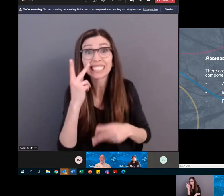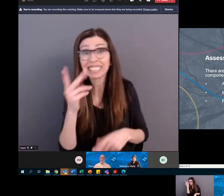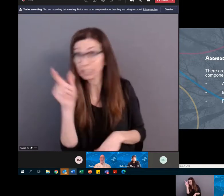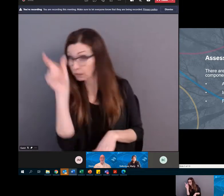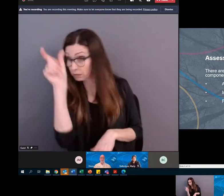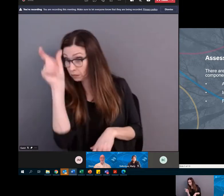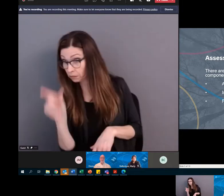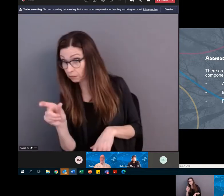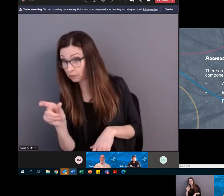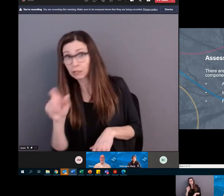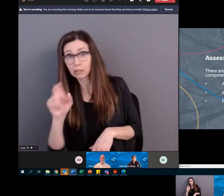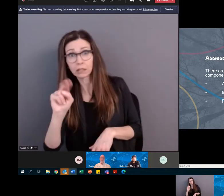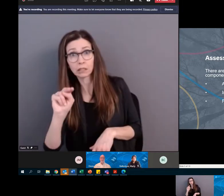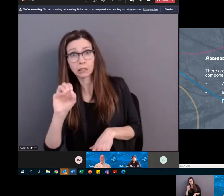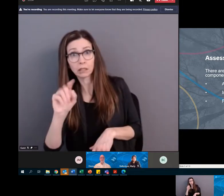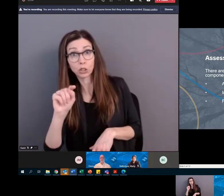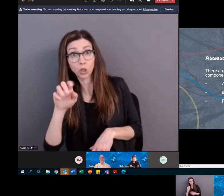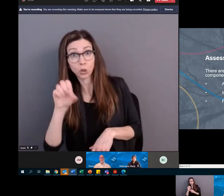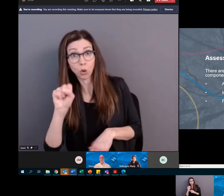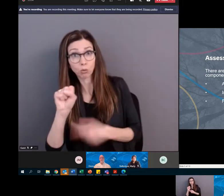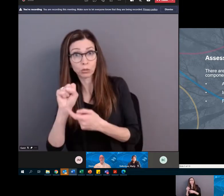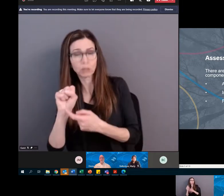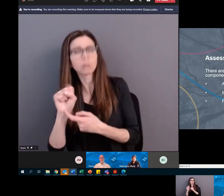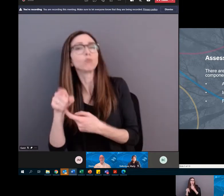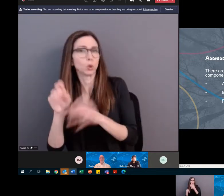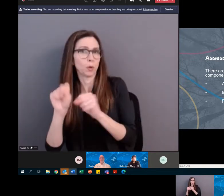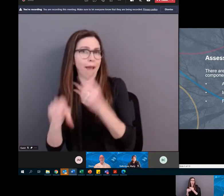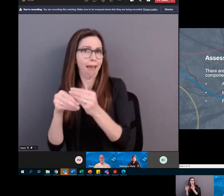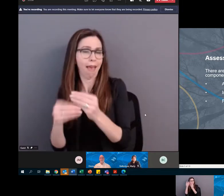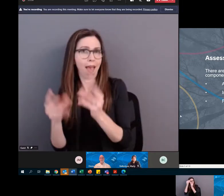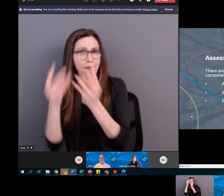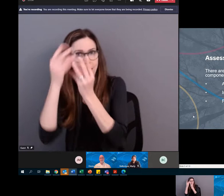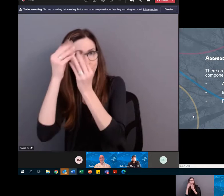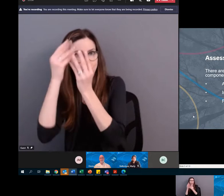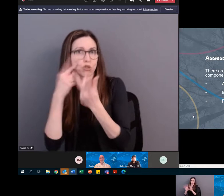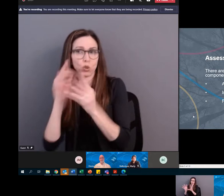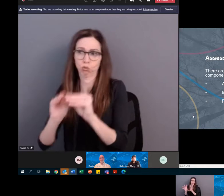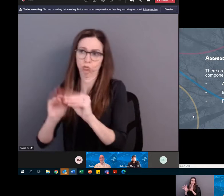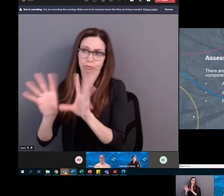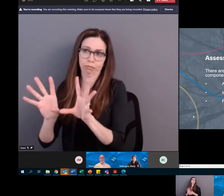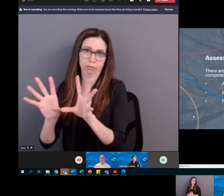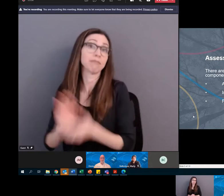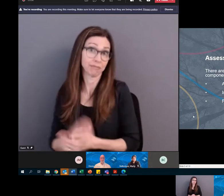you think is unclear.